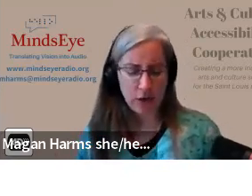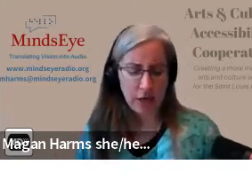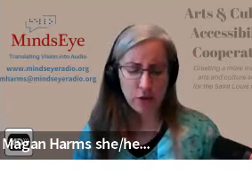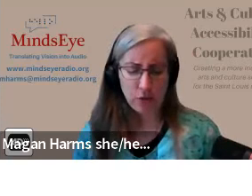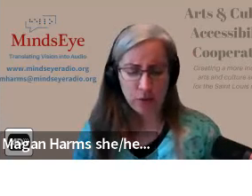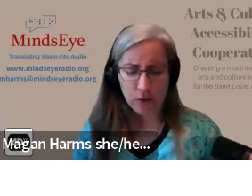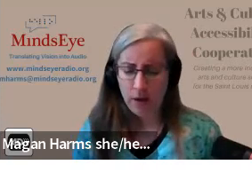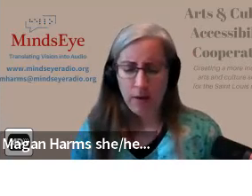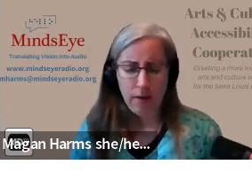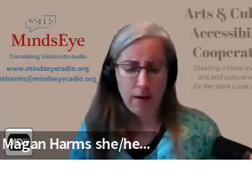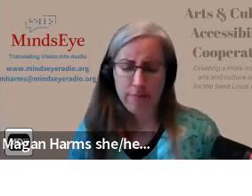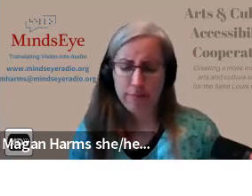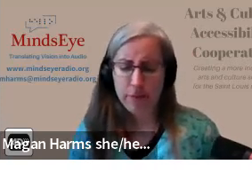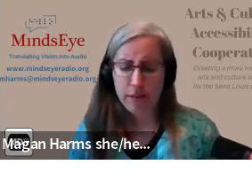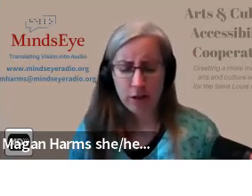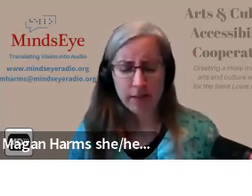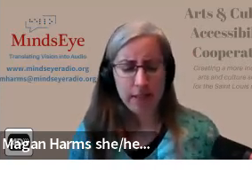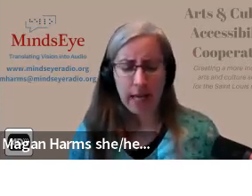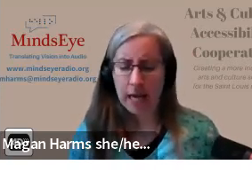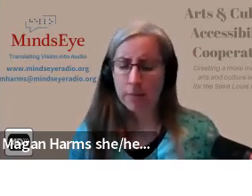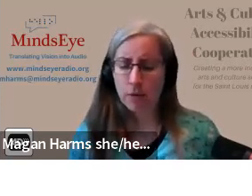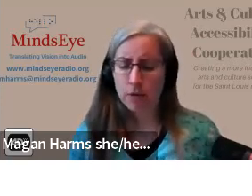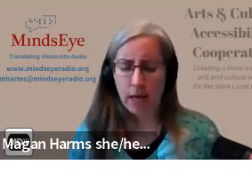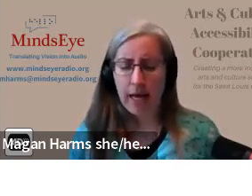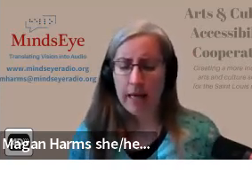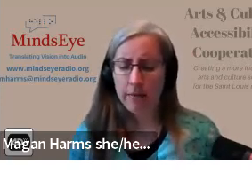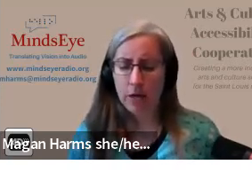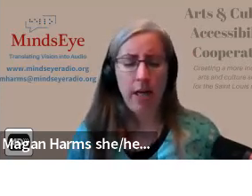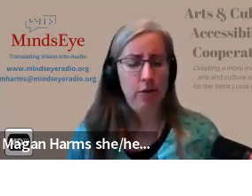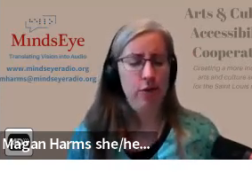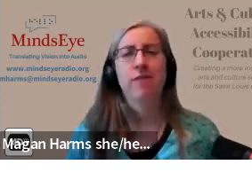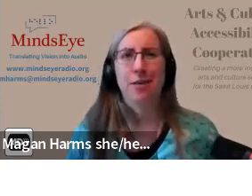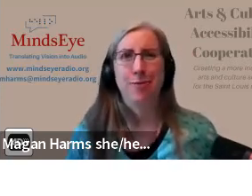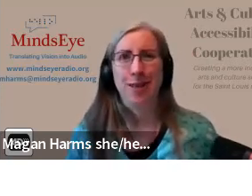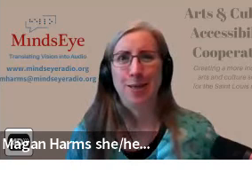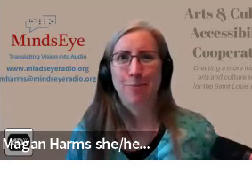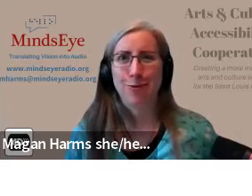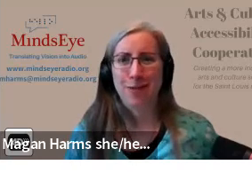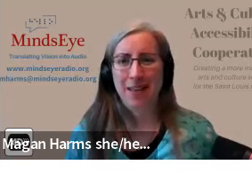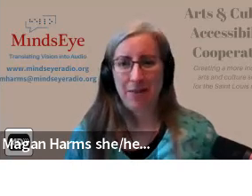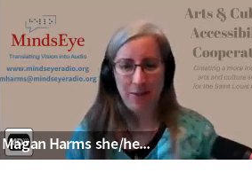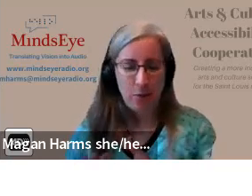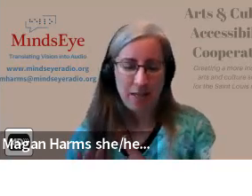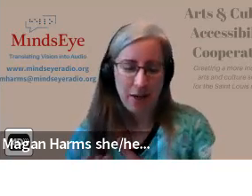international service animals day, April 27th. We'll be talk